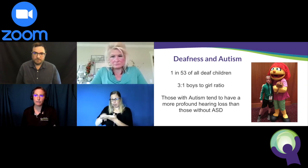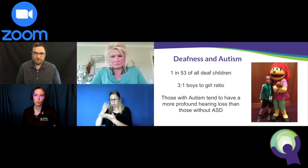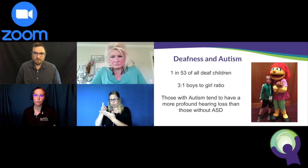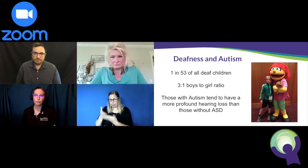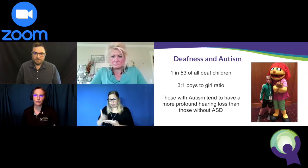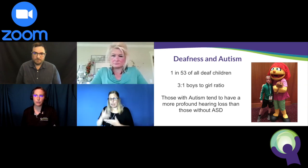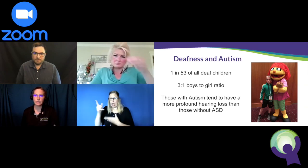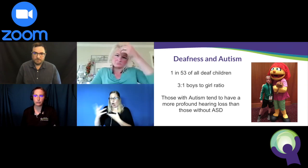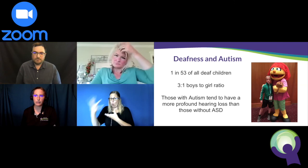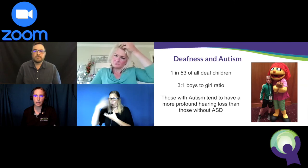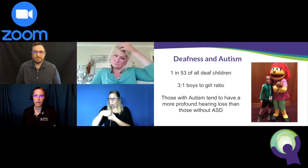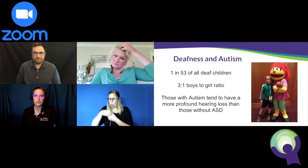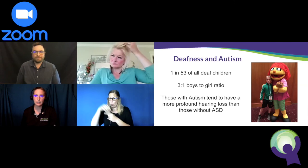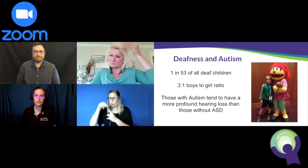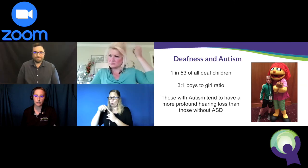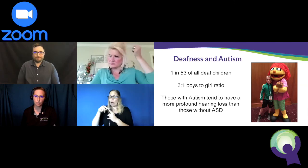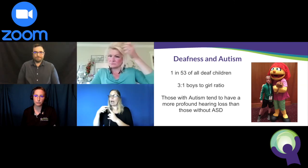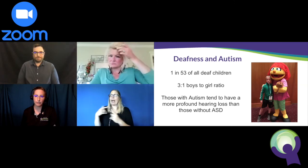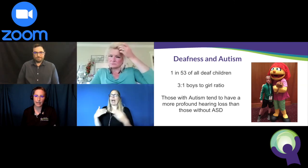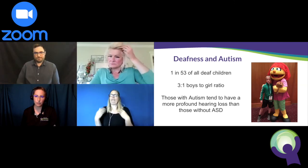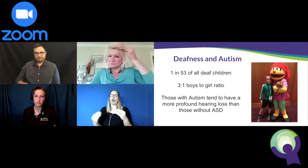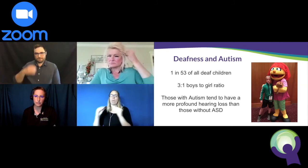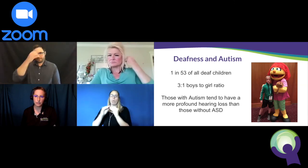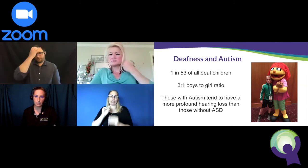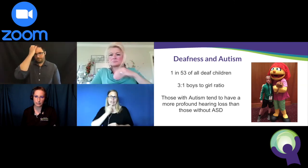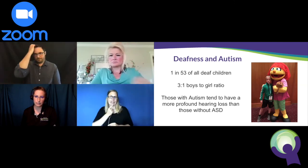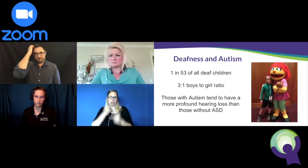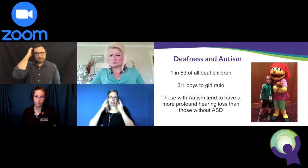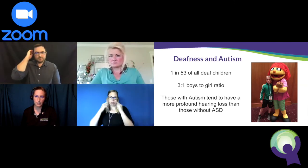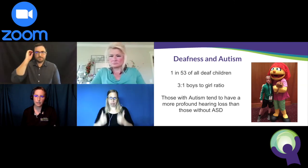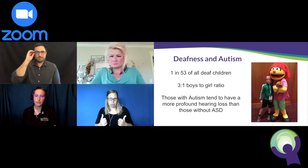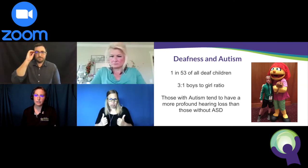more profound hearing loss than those without autism.